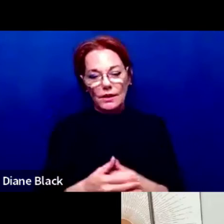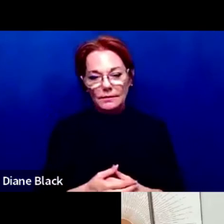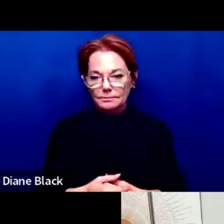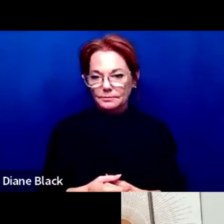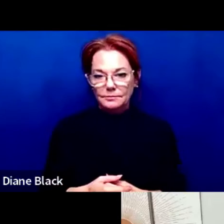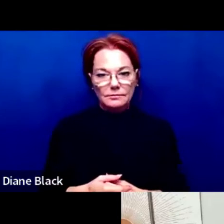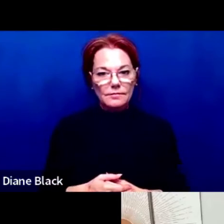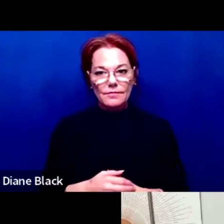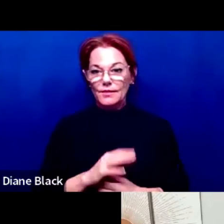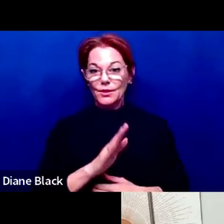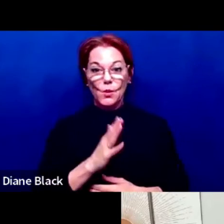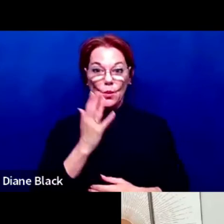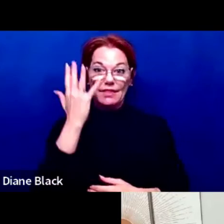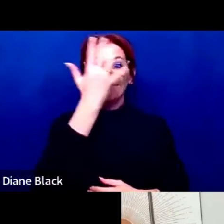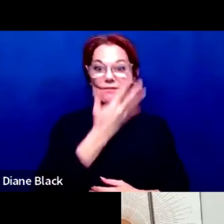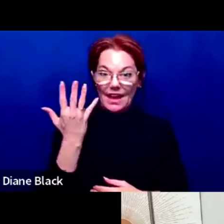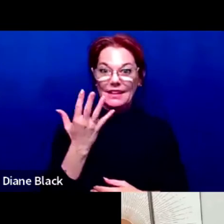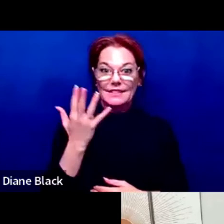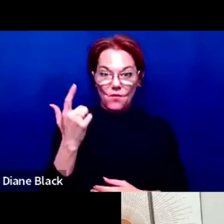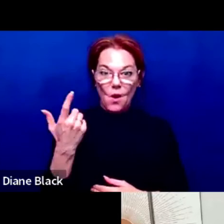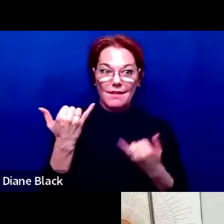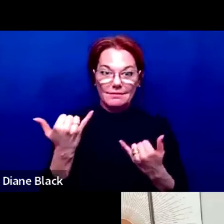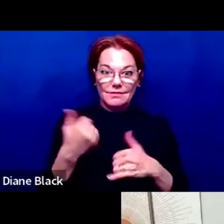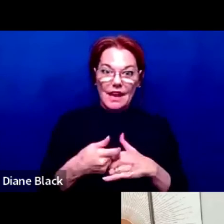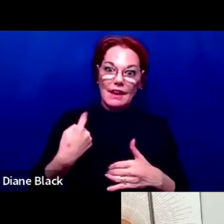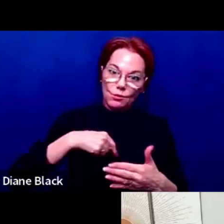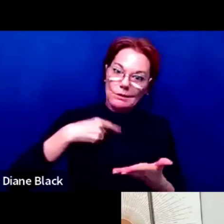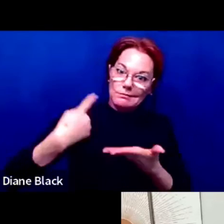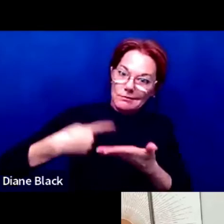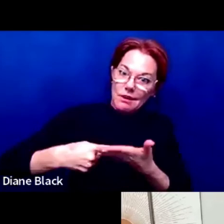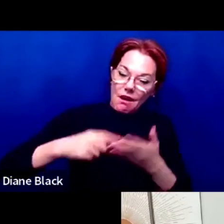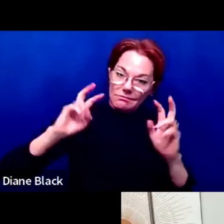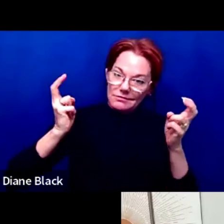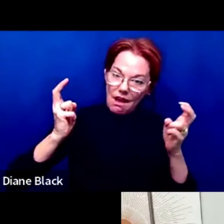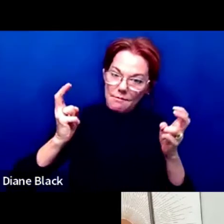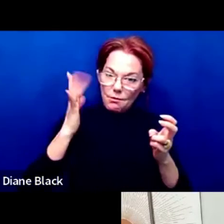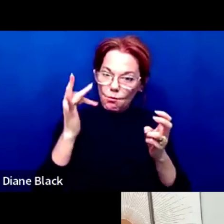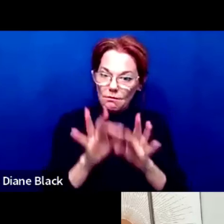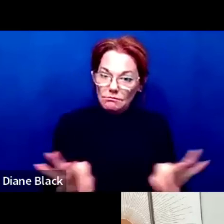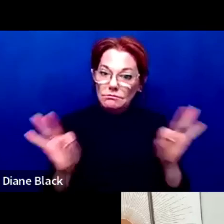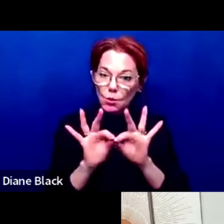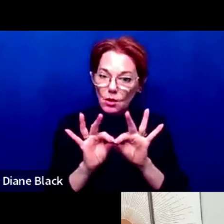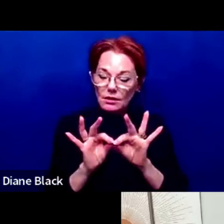the face of why what we're going to be talking about today is so important. And it really illustrates the needs for the